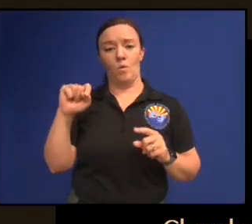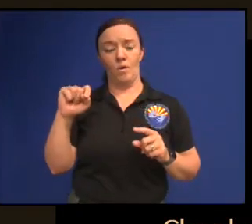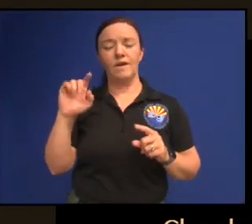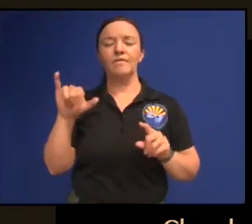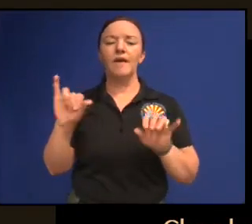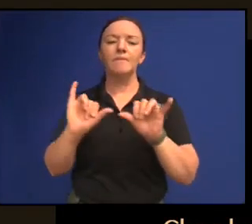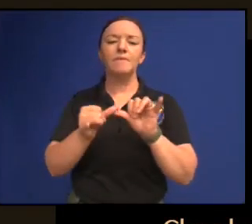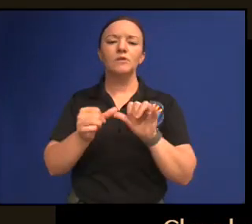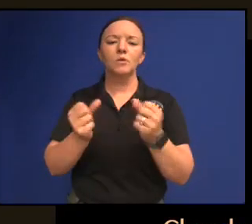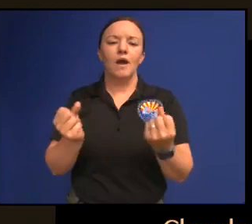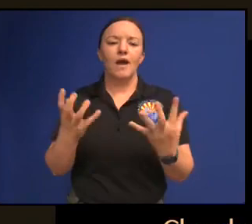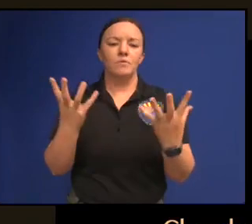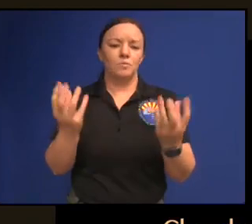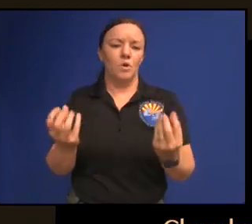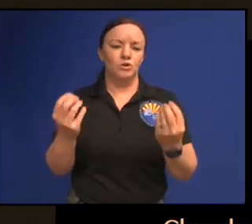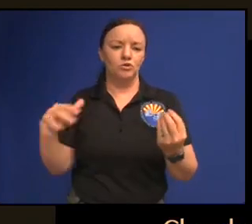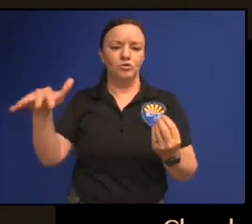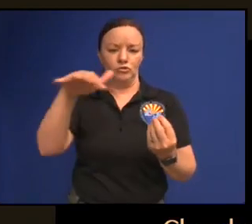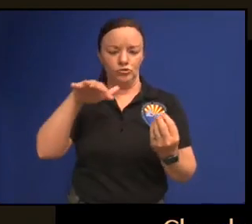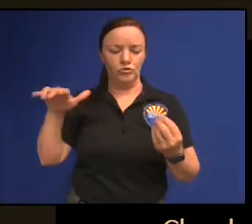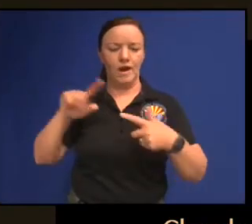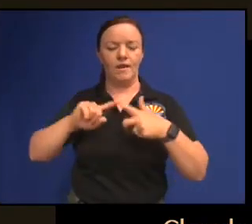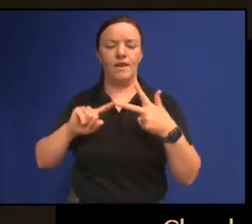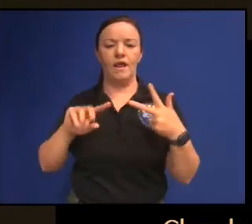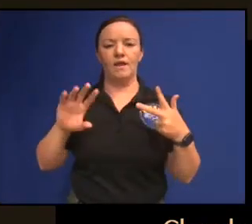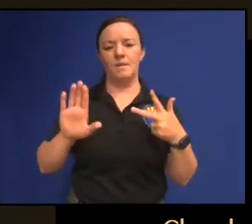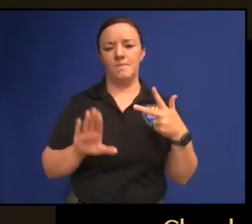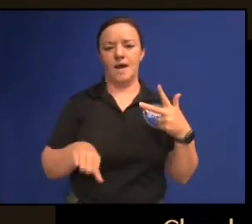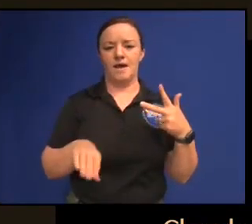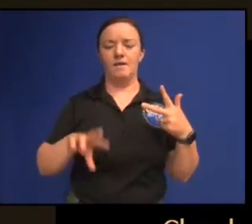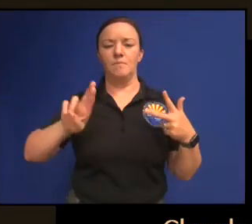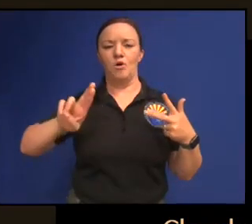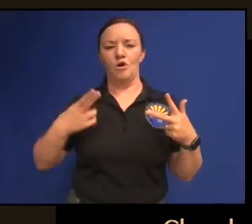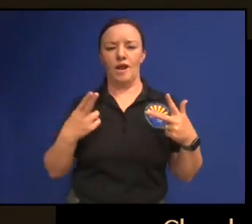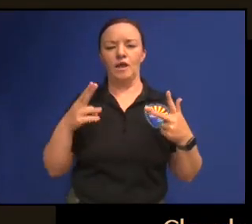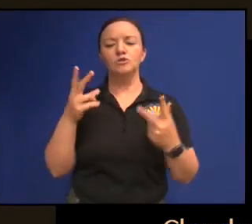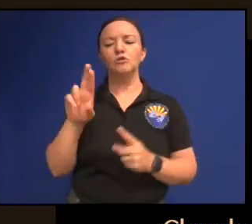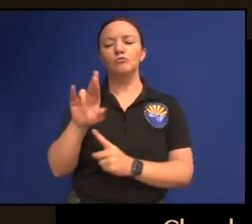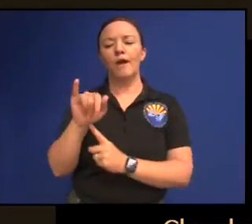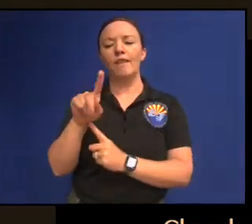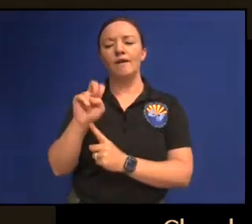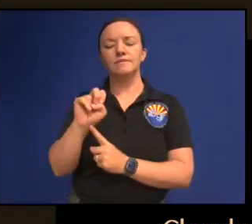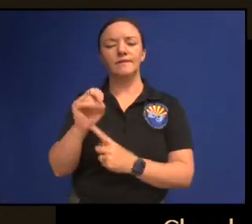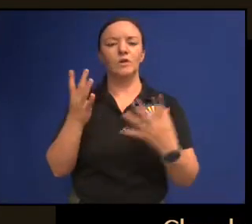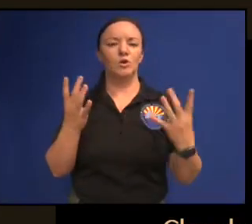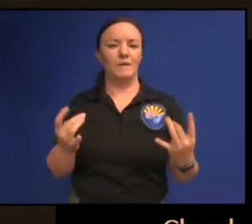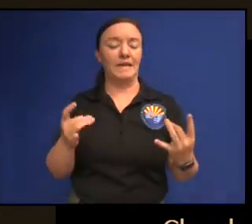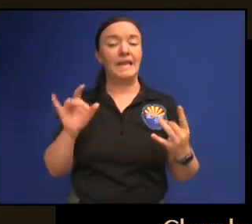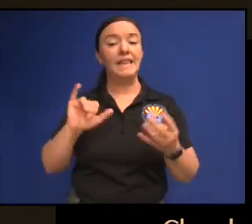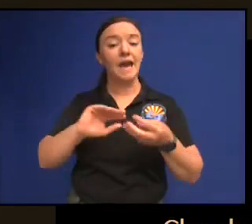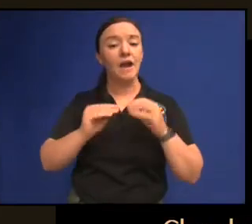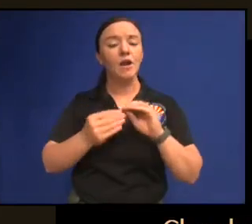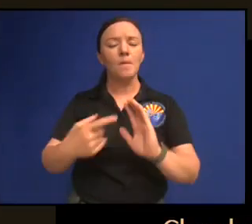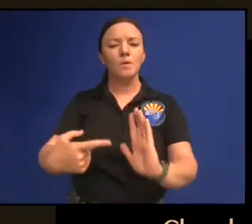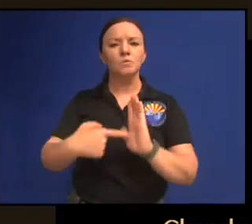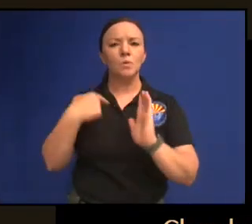HUMIDITY ON THE BOTTOM WHICH TELL US US HOW THOSE FUELS REACT TO EITHER DRY AIR OR MOIST AIR. WE WANT ALL THAT TO BE HIGH.